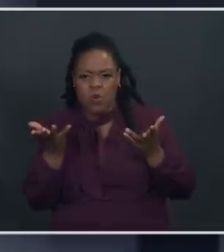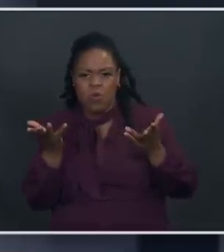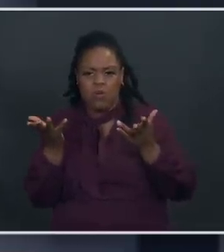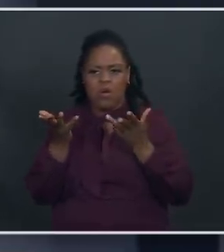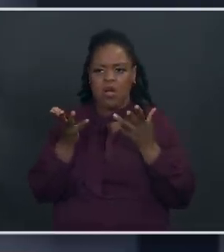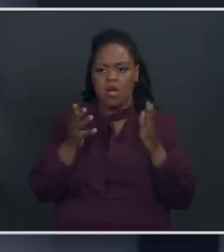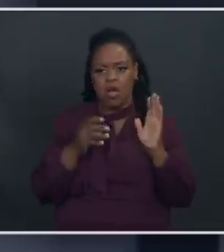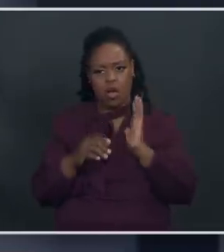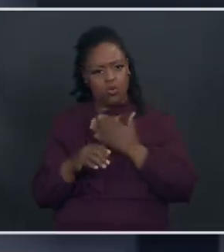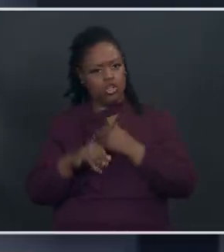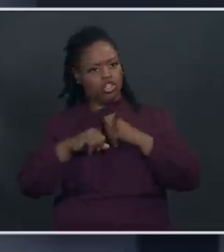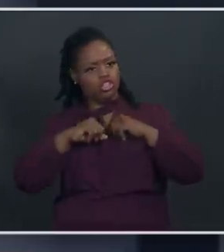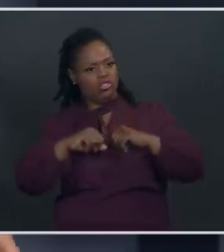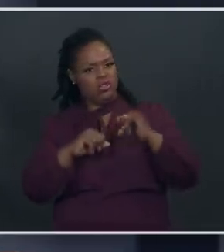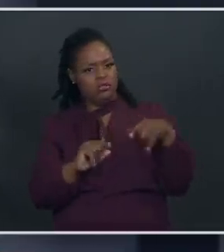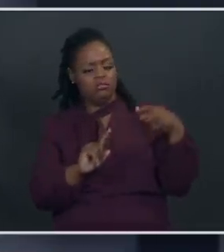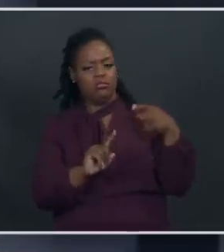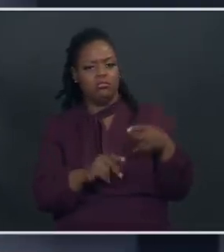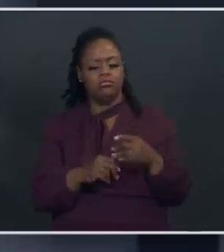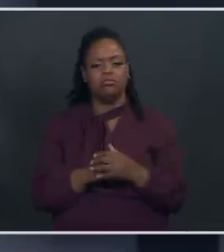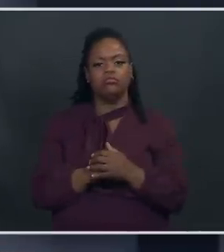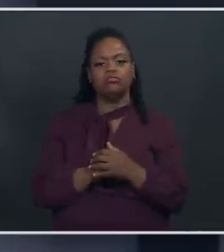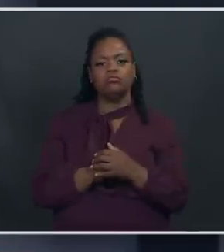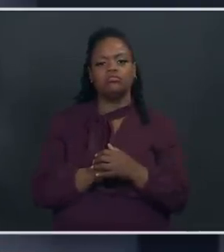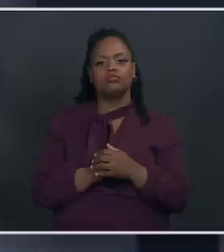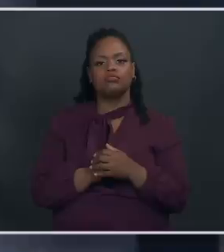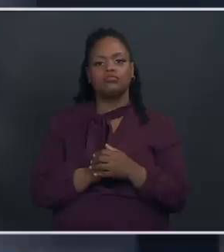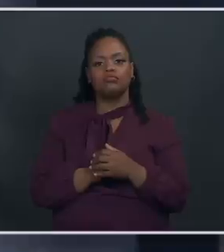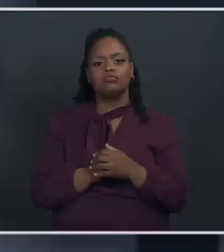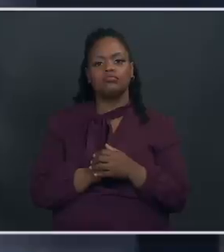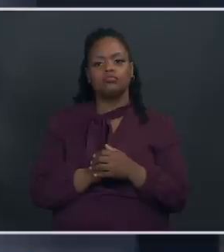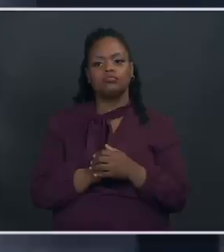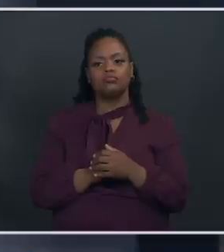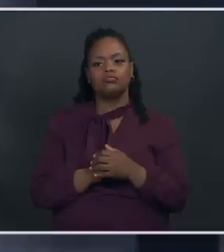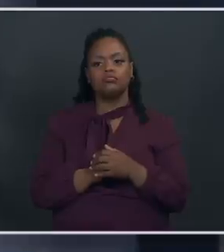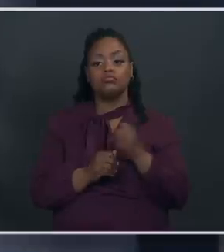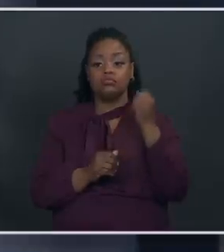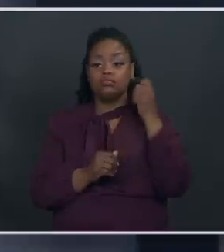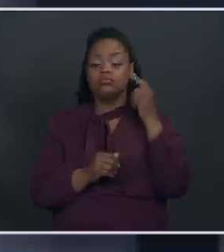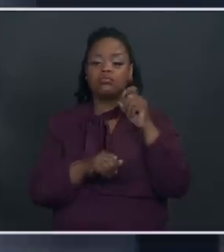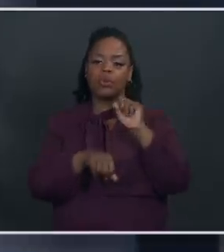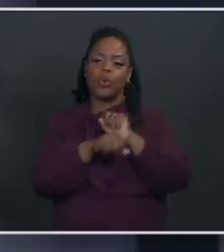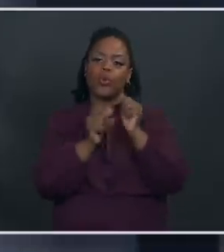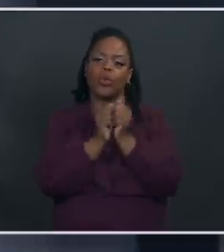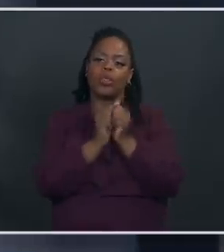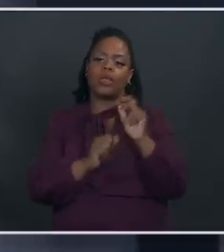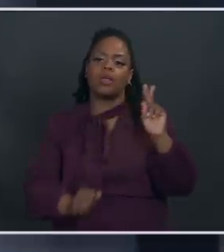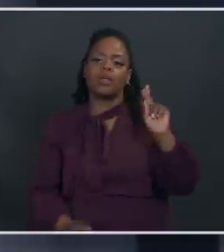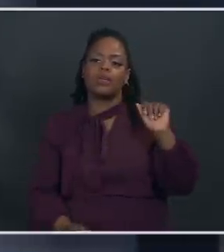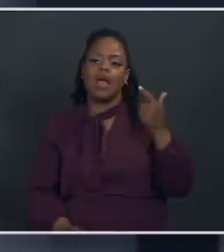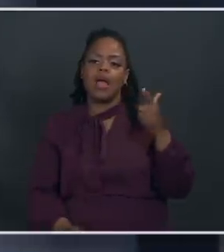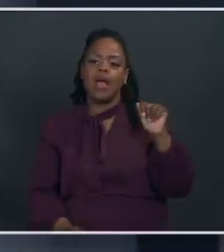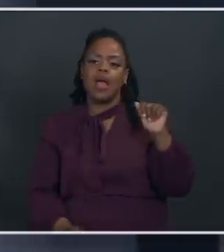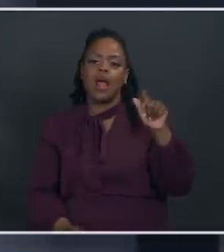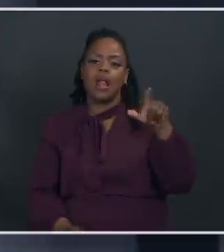seeking Senate advice and consent on the Kigali Amendment, to the Montreal Protocol -- an amendment that by itself,